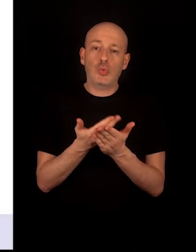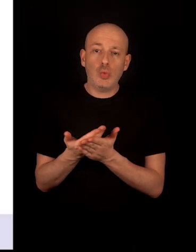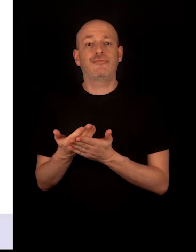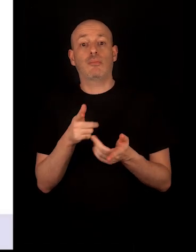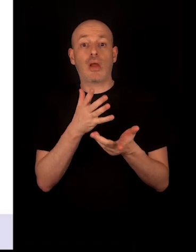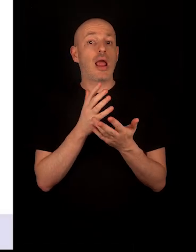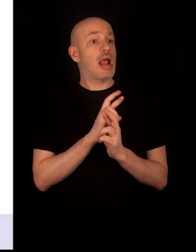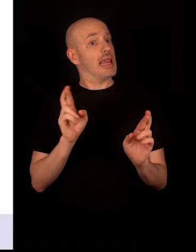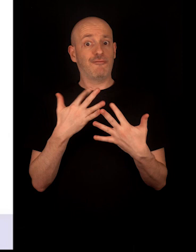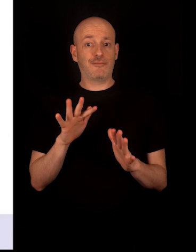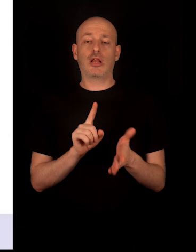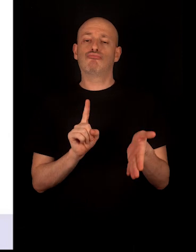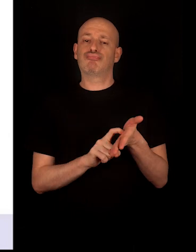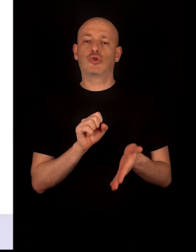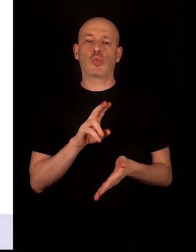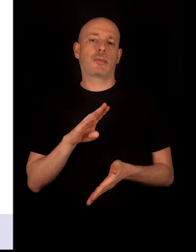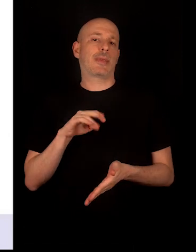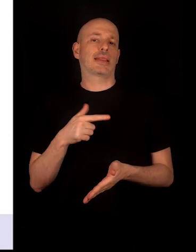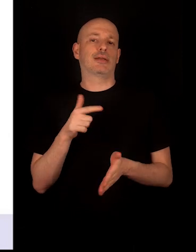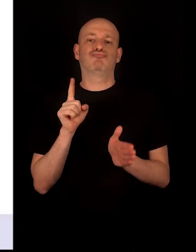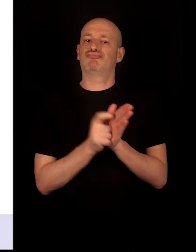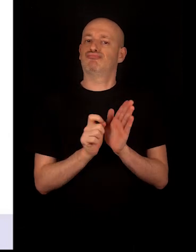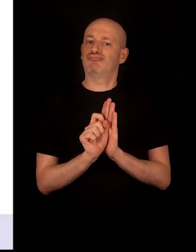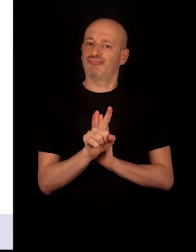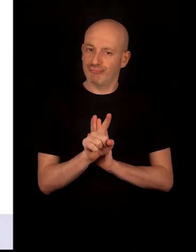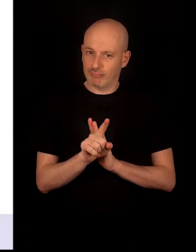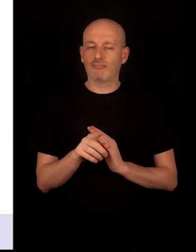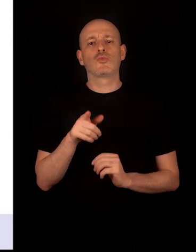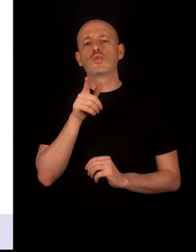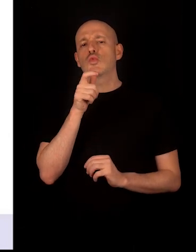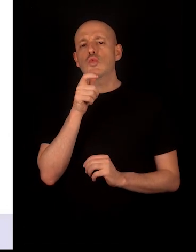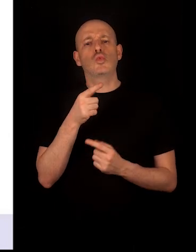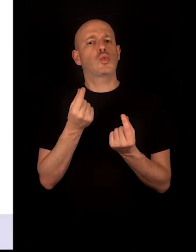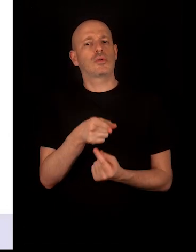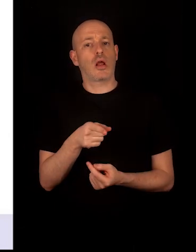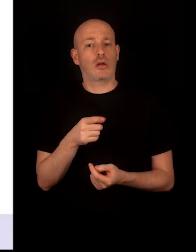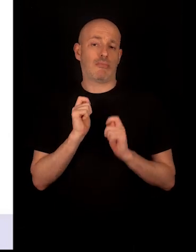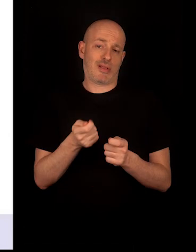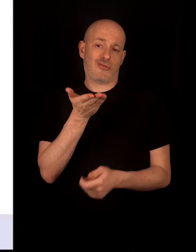And finally, when you are ready, to submit it. And who has to do that? The applicant, meaning, you!